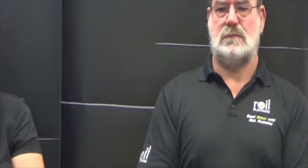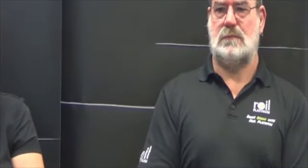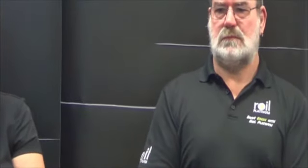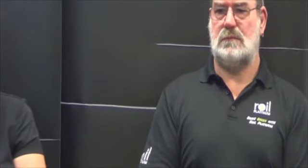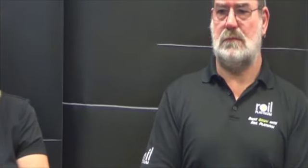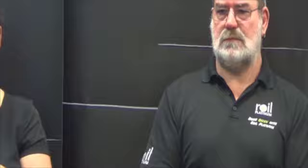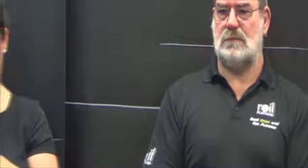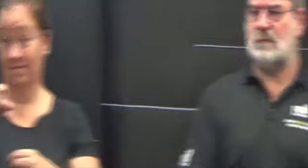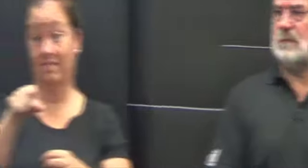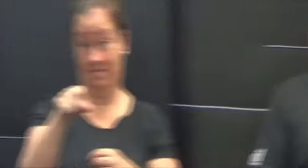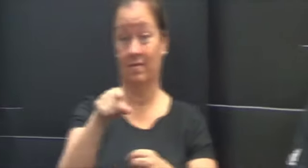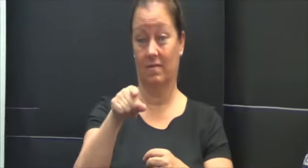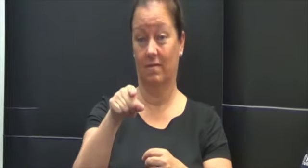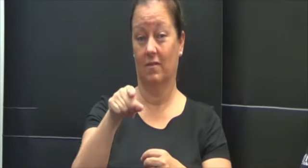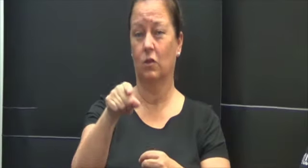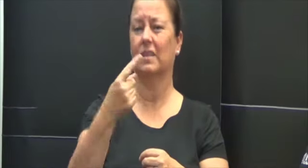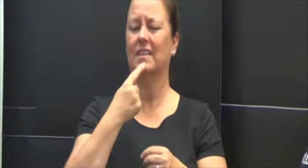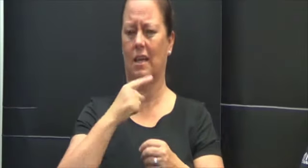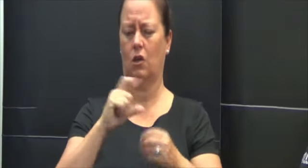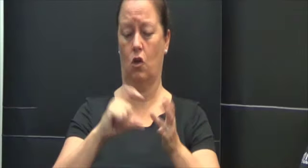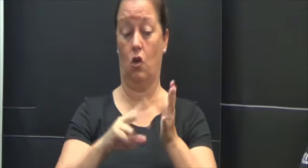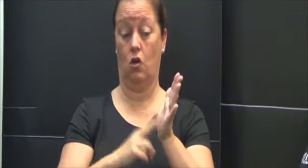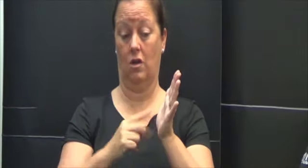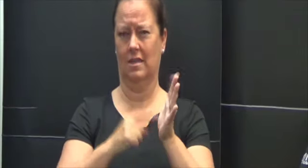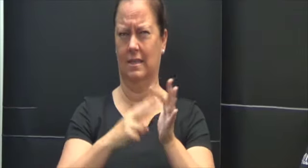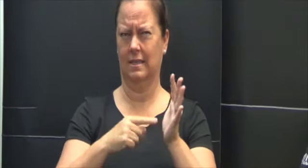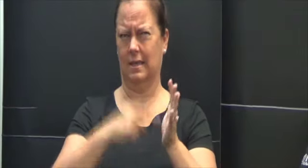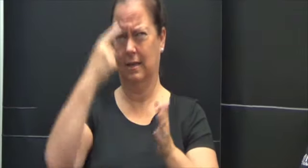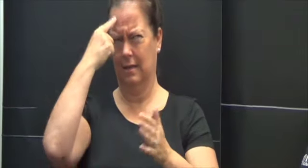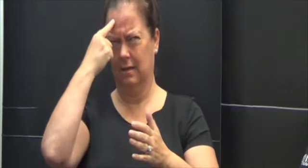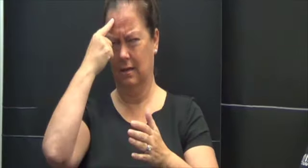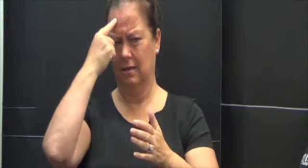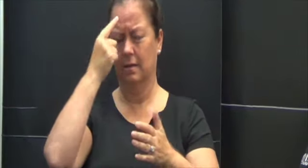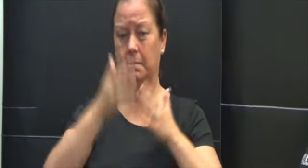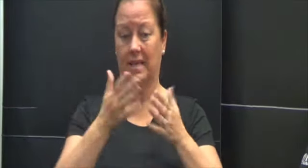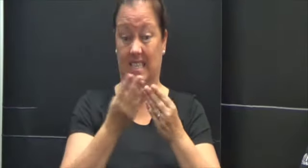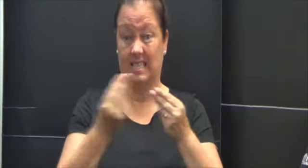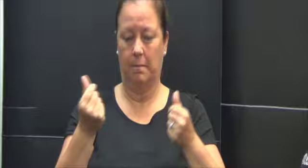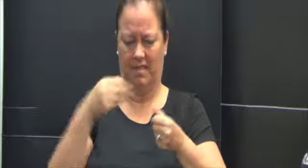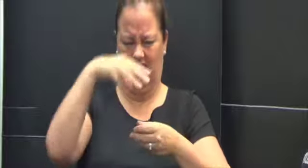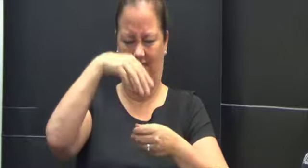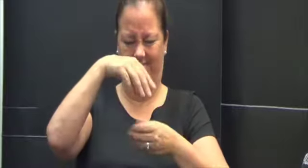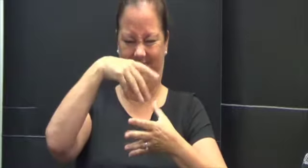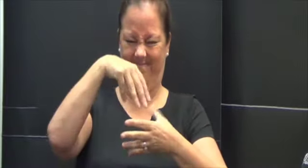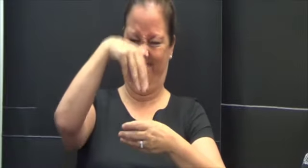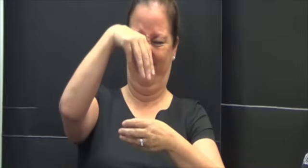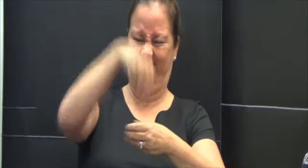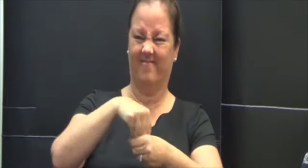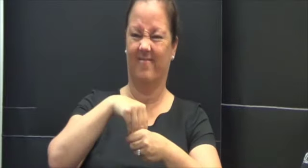Adrienne: That's a really great technique you used. You used the word 'content' to figure out what that means which means something within. Right? The contents in a box for